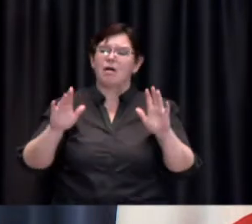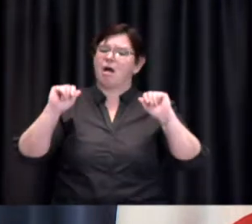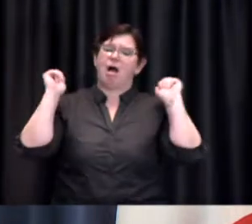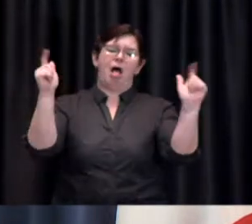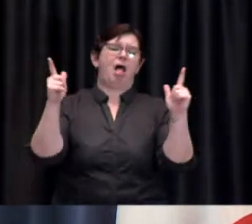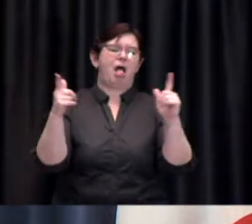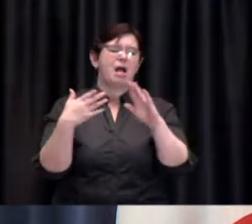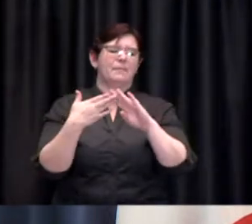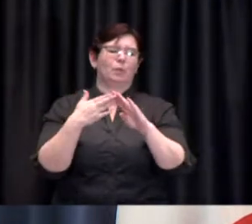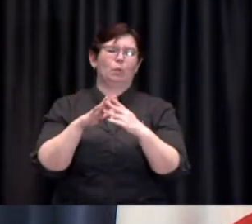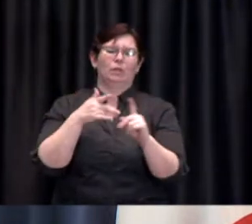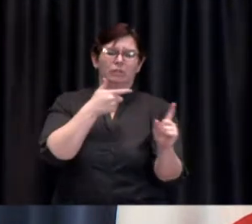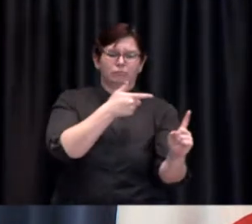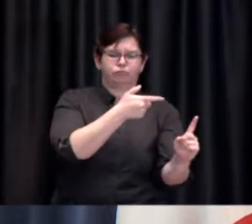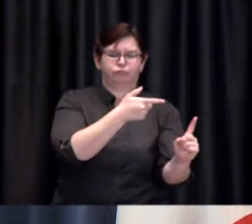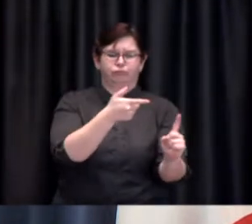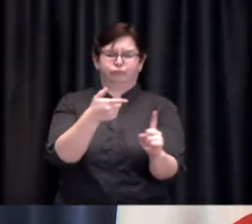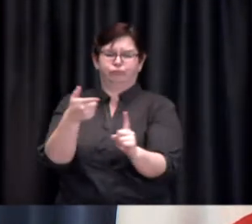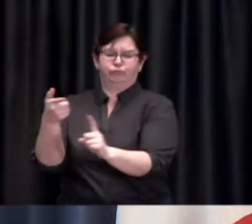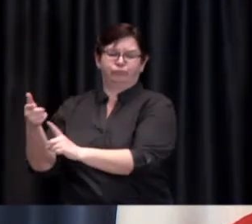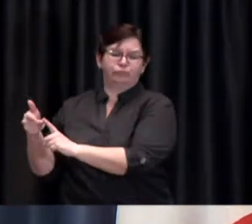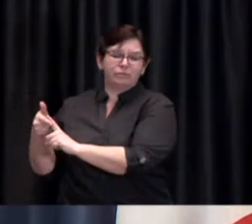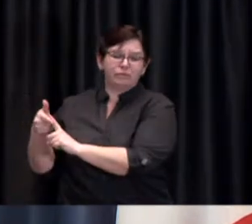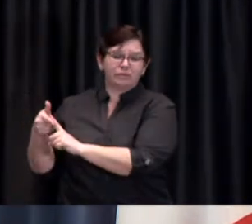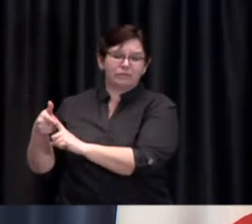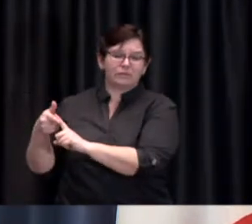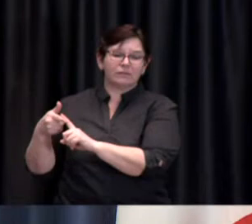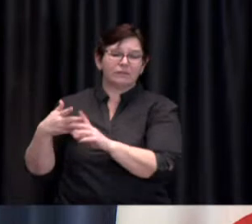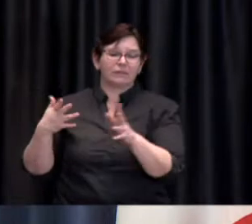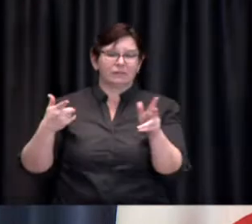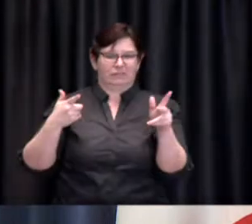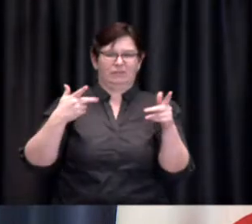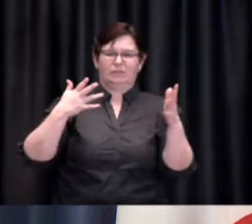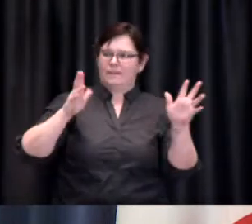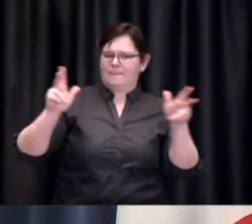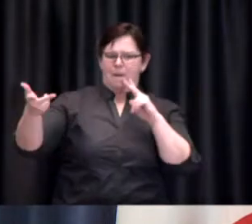they too are thinking about mobile clinic undertakings and how they might actually bring